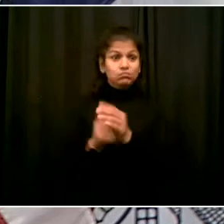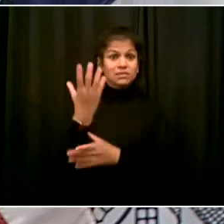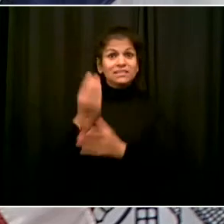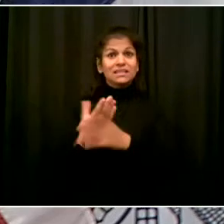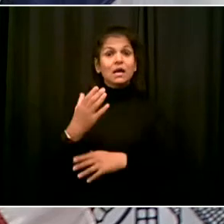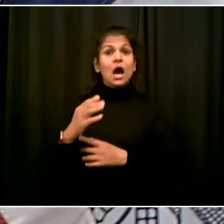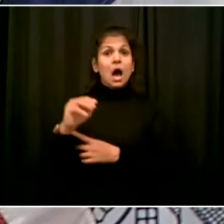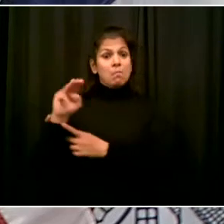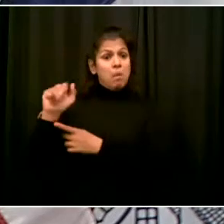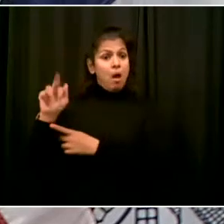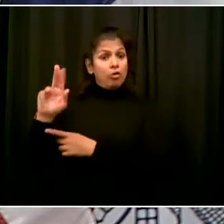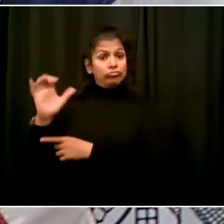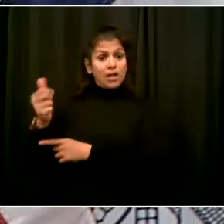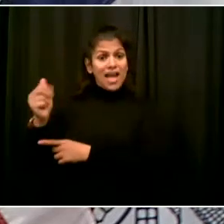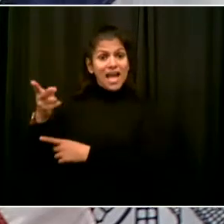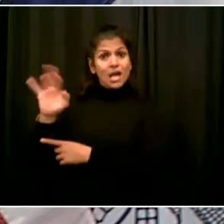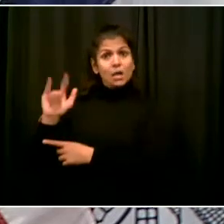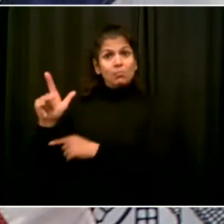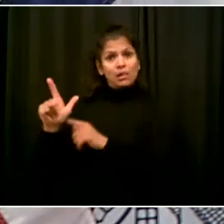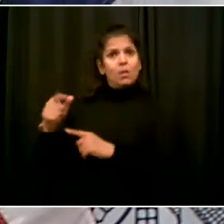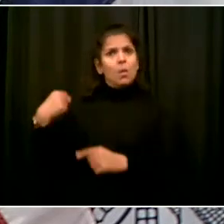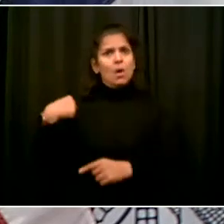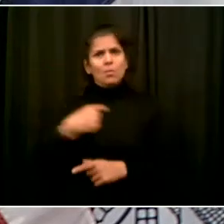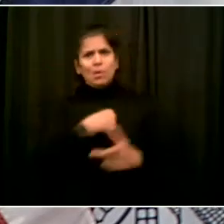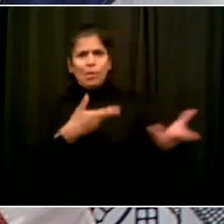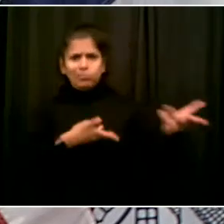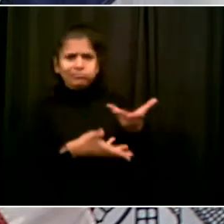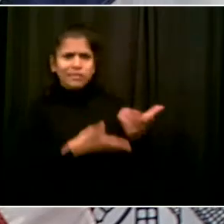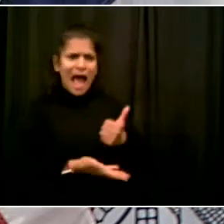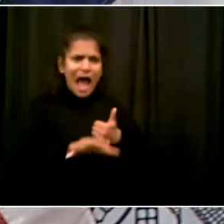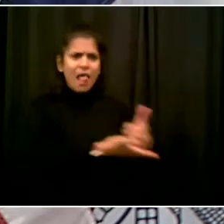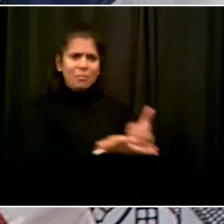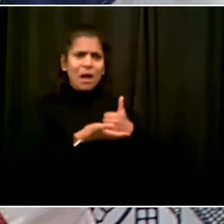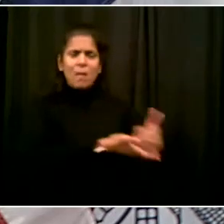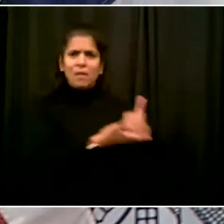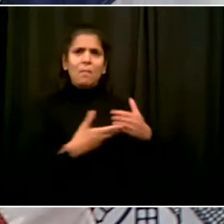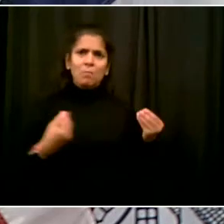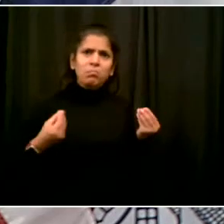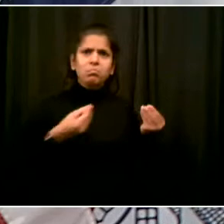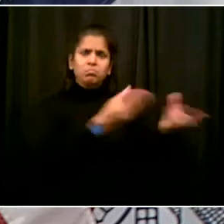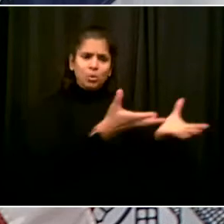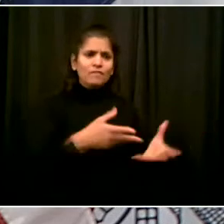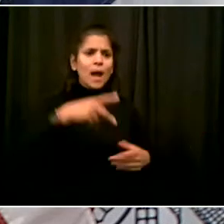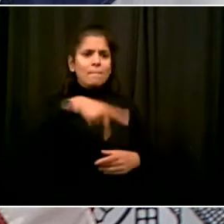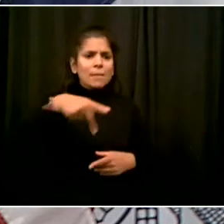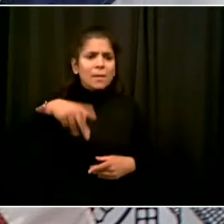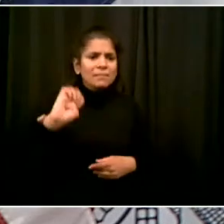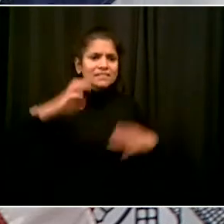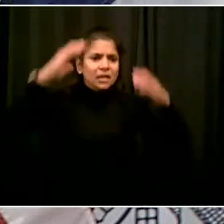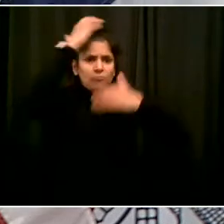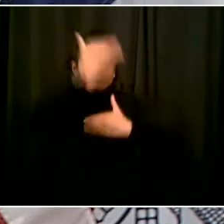HOSPITALS IN THE SPRING AND WORKING WITH THOSE HOSPITALS